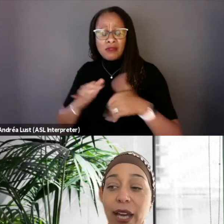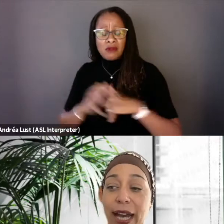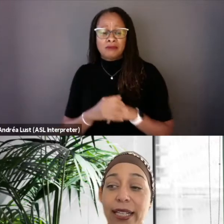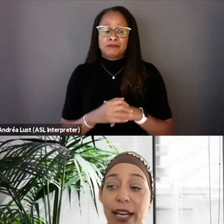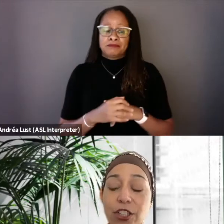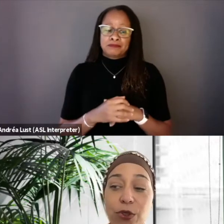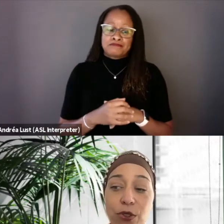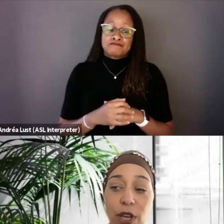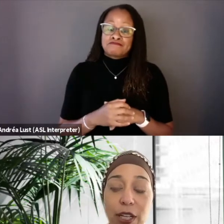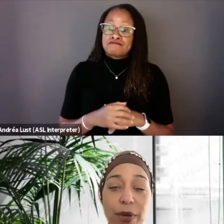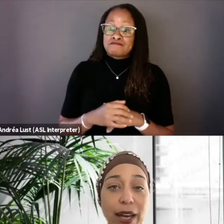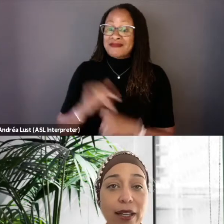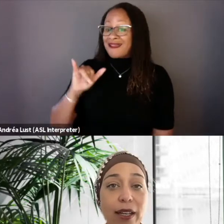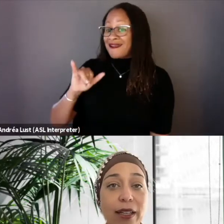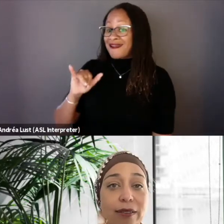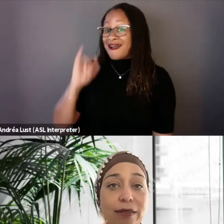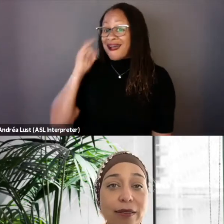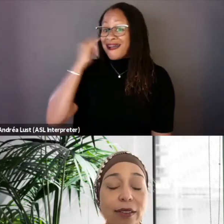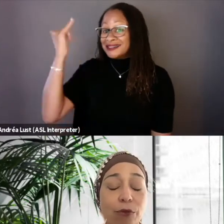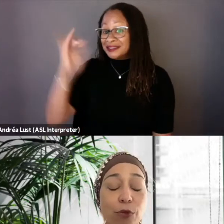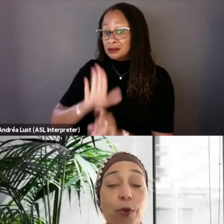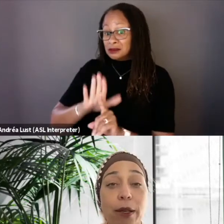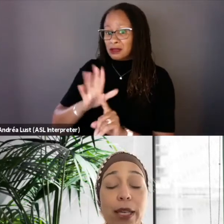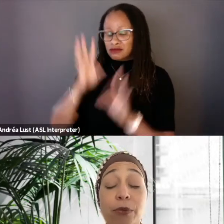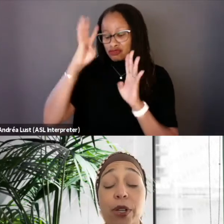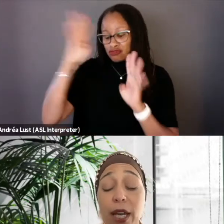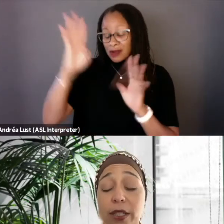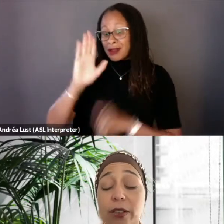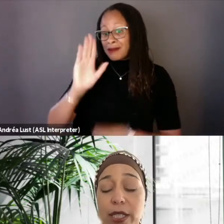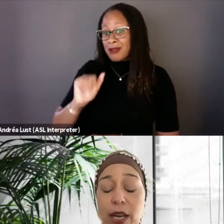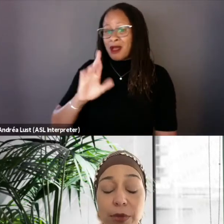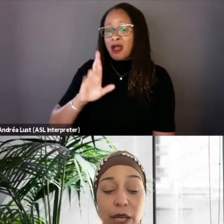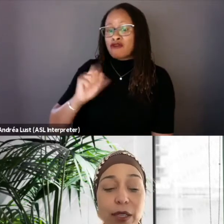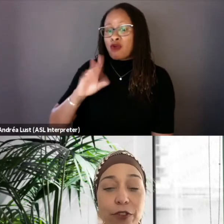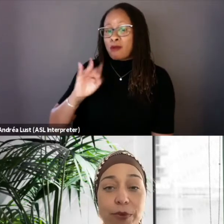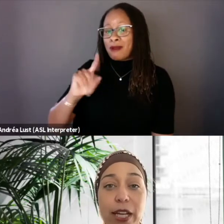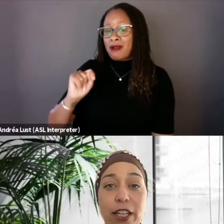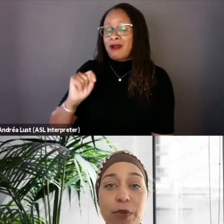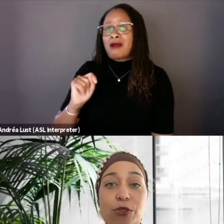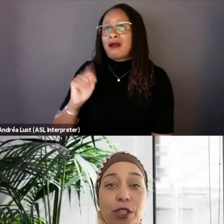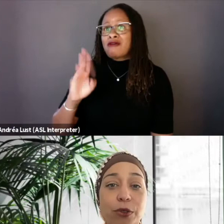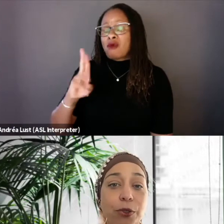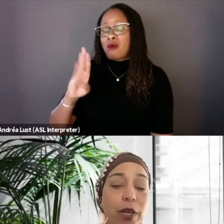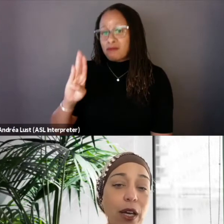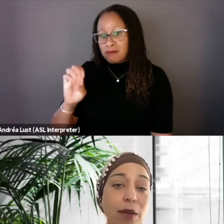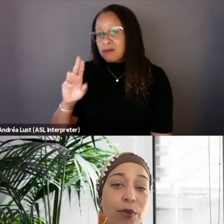The idea actually was created by Brianna and Tom Yellin, from the Documentary Group,